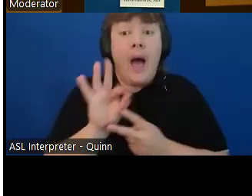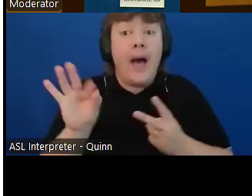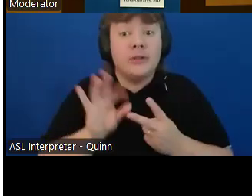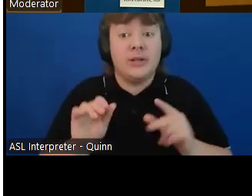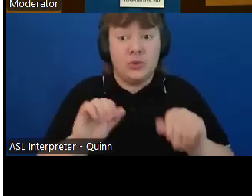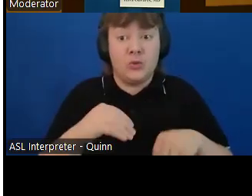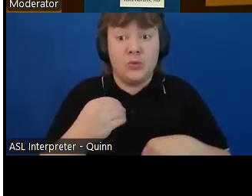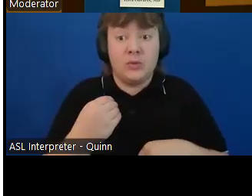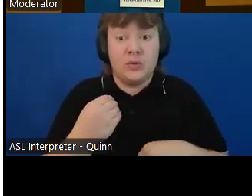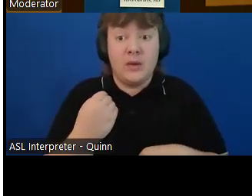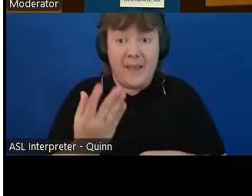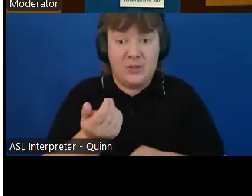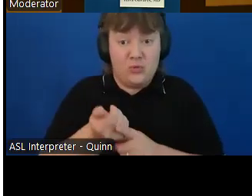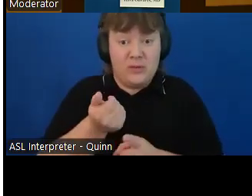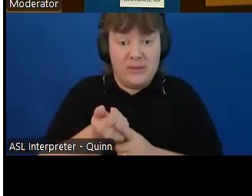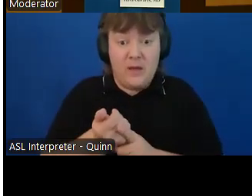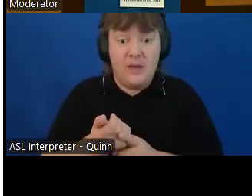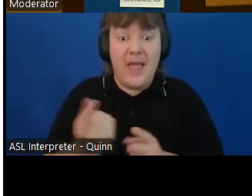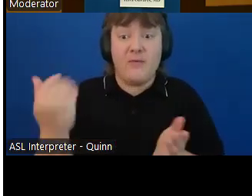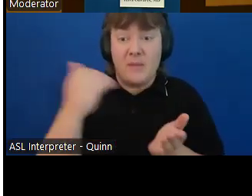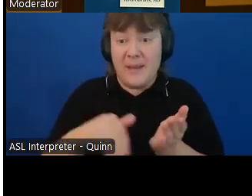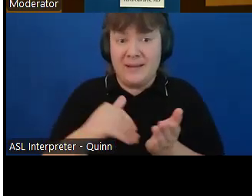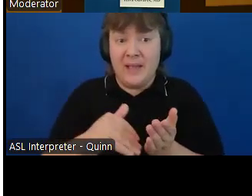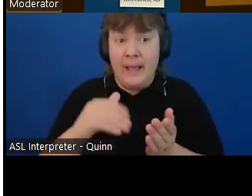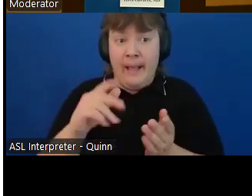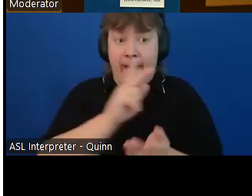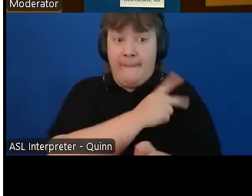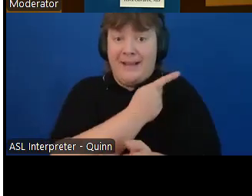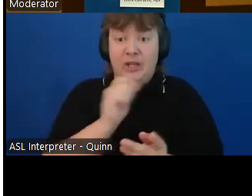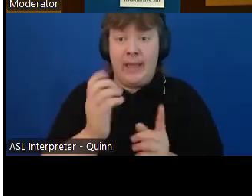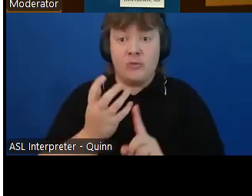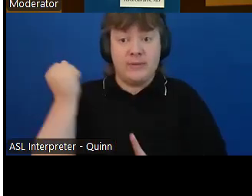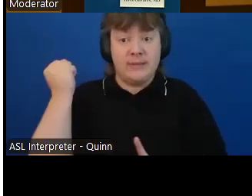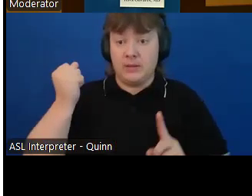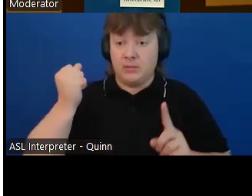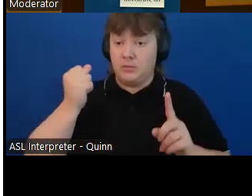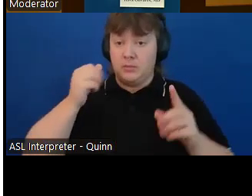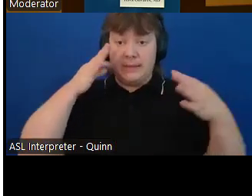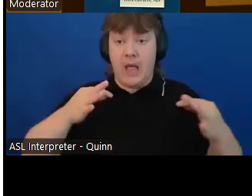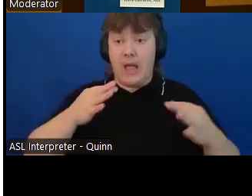law says, and it it just seems so clear, the patient can resend this plan at any point.